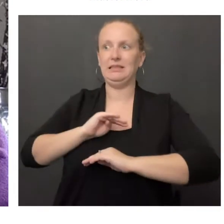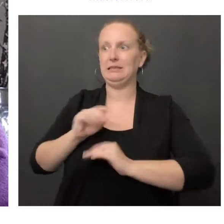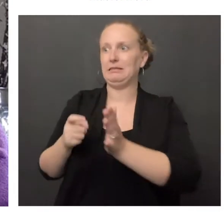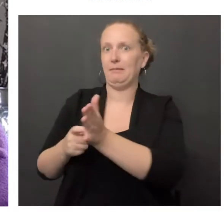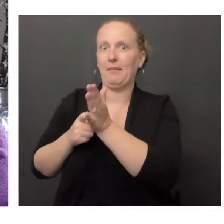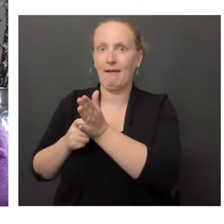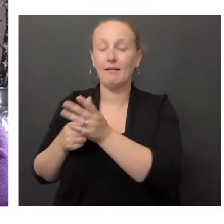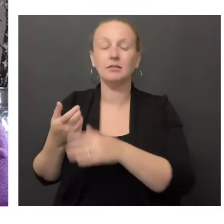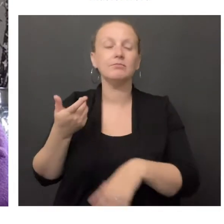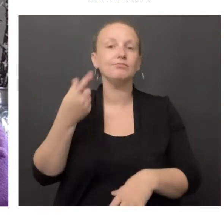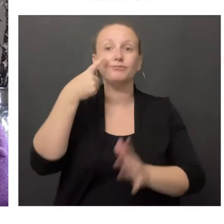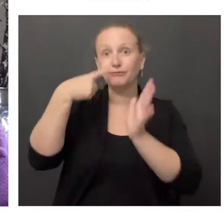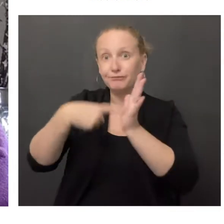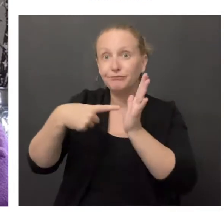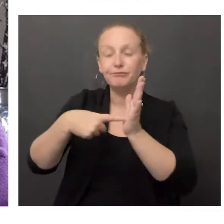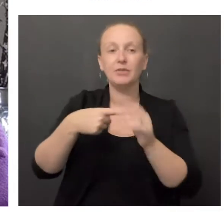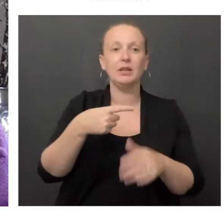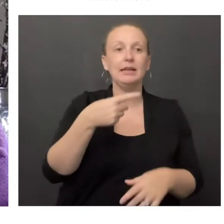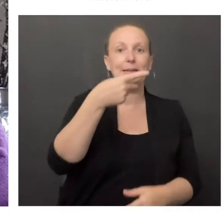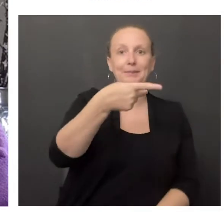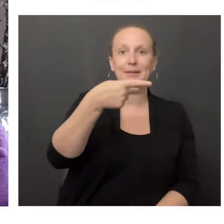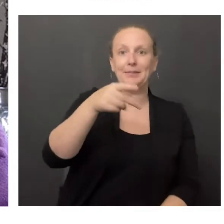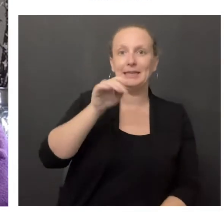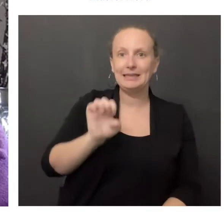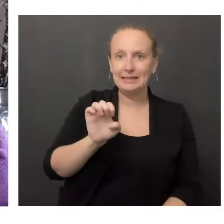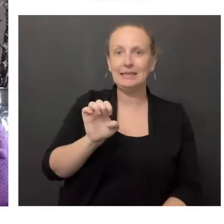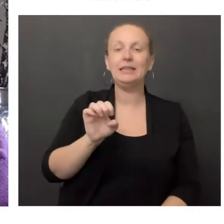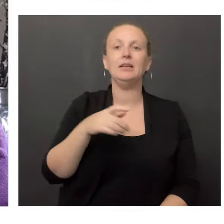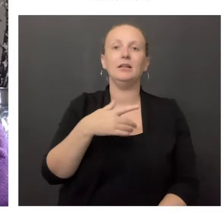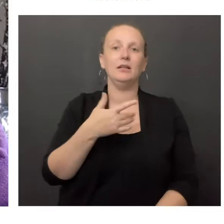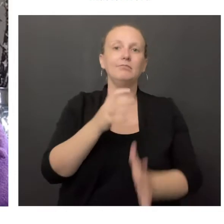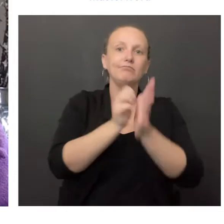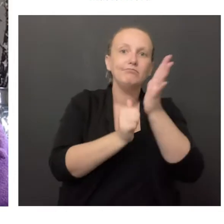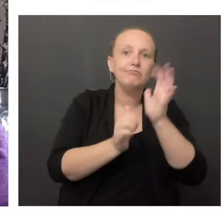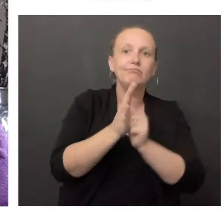could we do to decrease donning and doffing